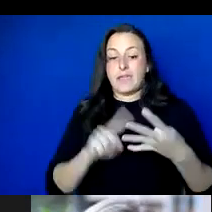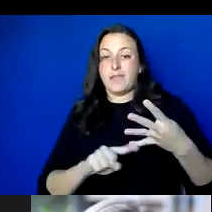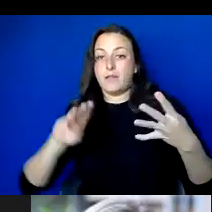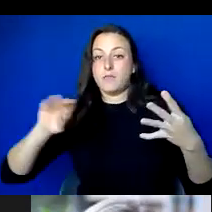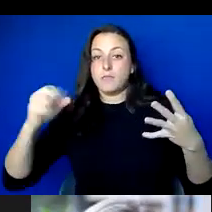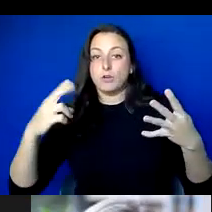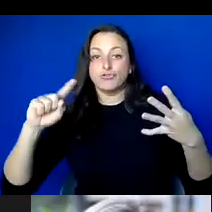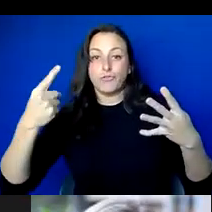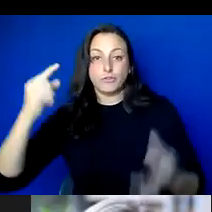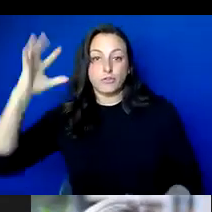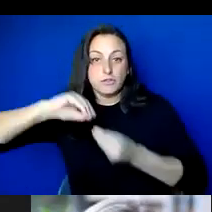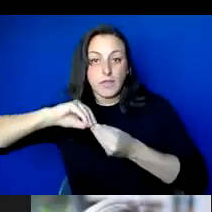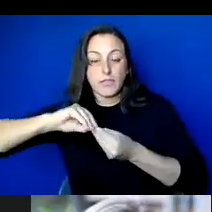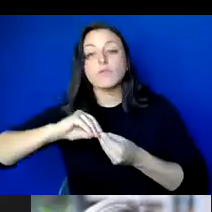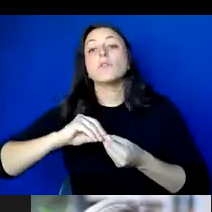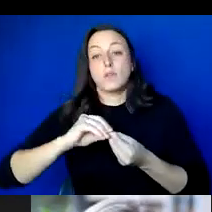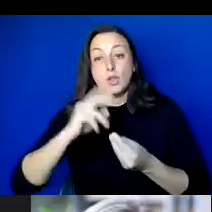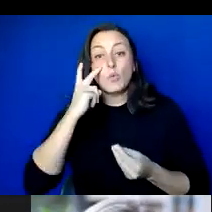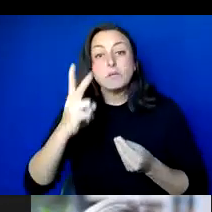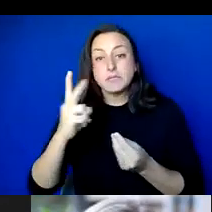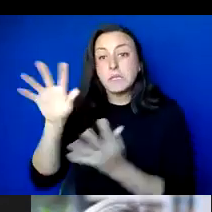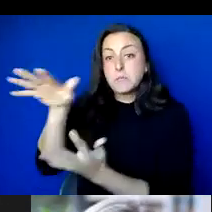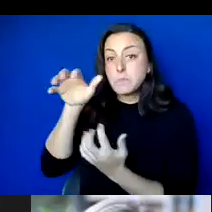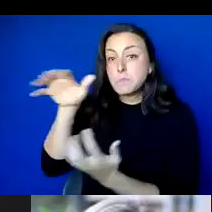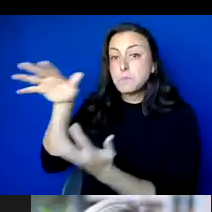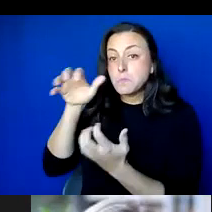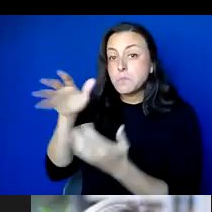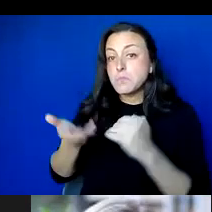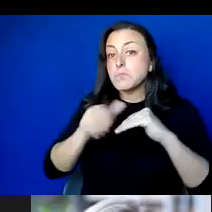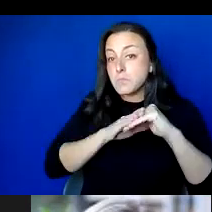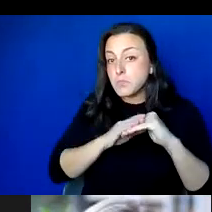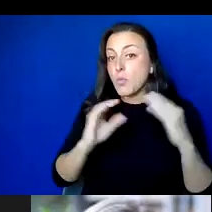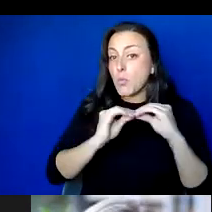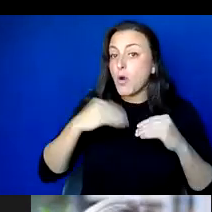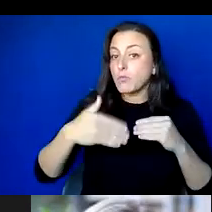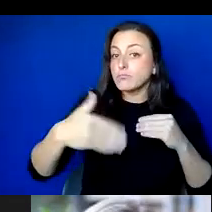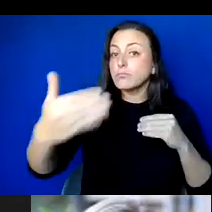While we are seeing some increases in supply of vaccine and we are making considerable progress,